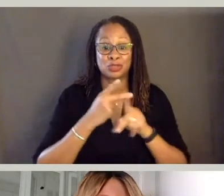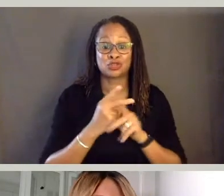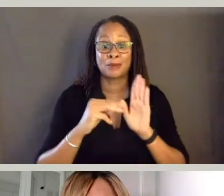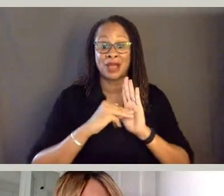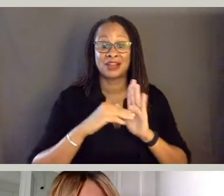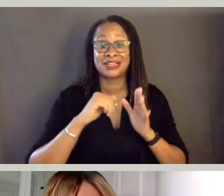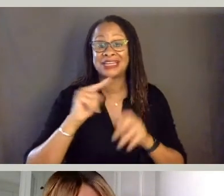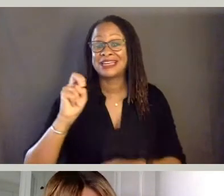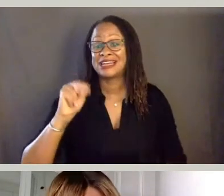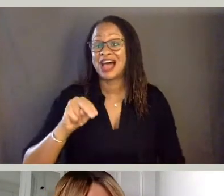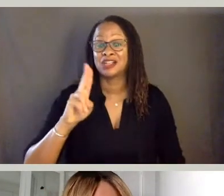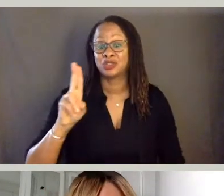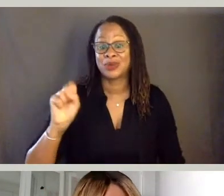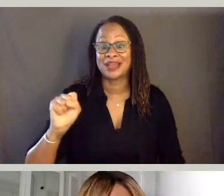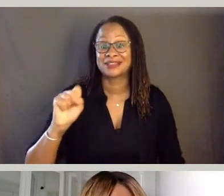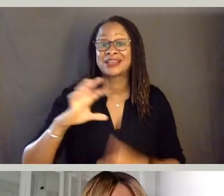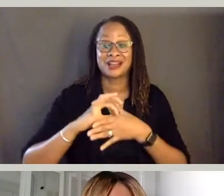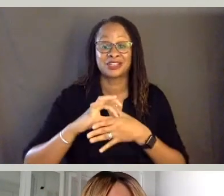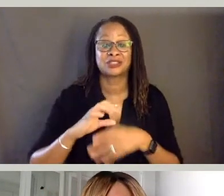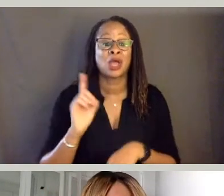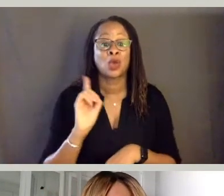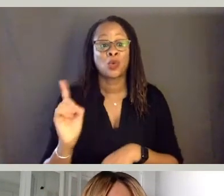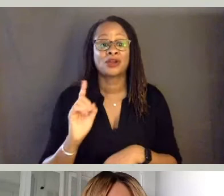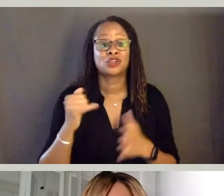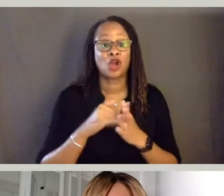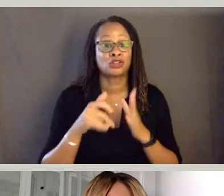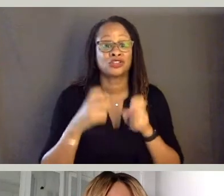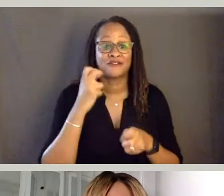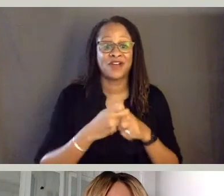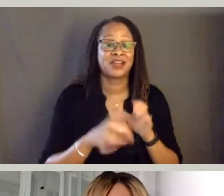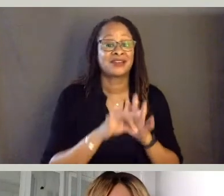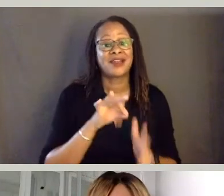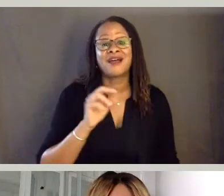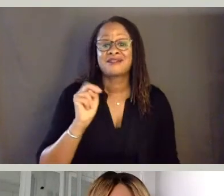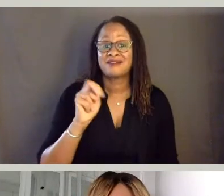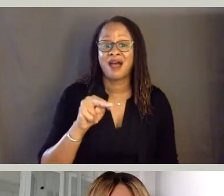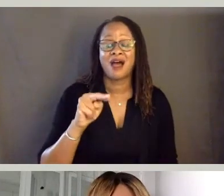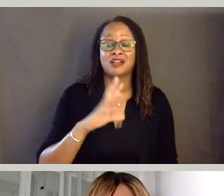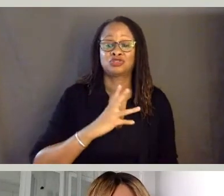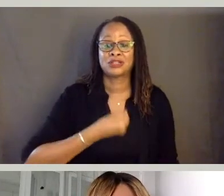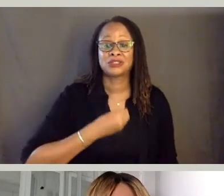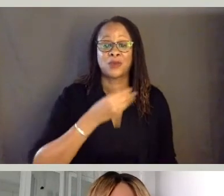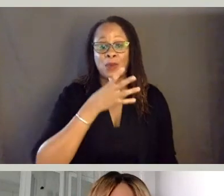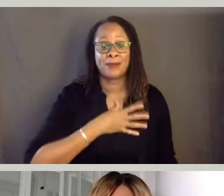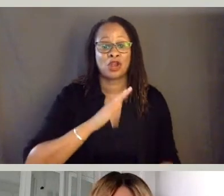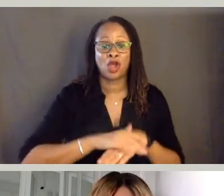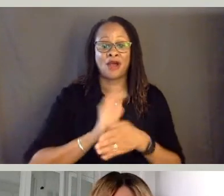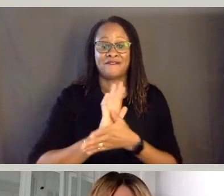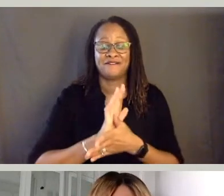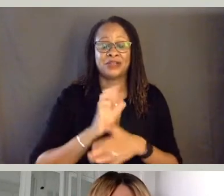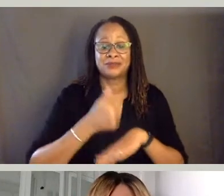in non-U.S. context where it's hard to find non-trans women on film sets and resources are non-existing?